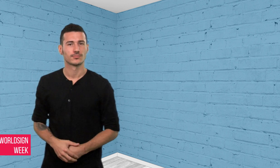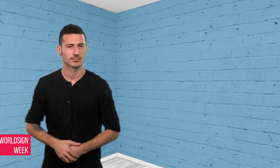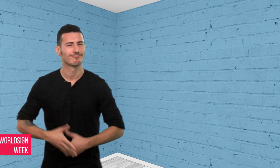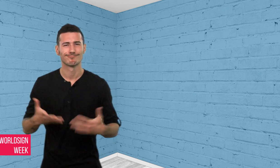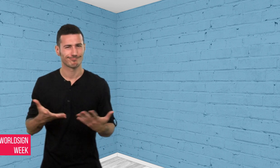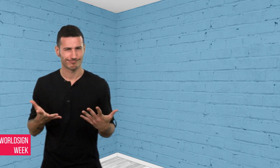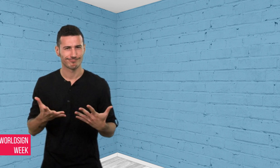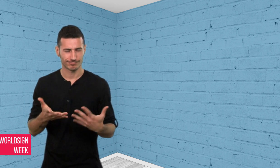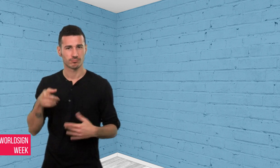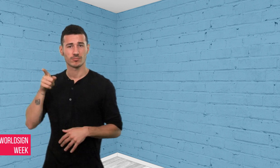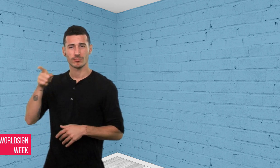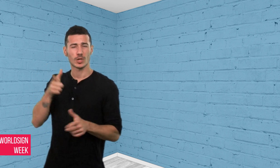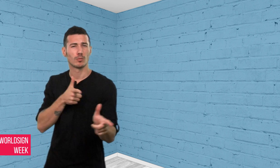the world.